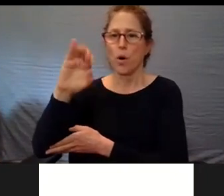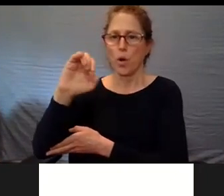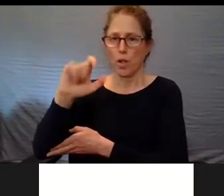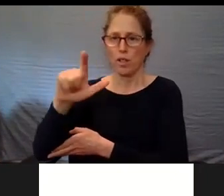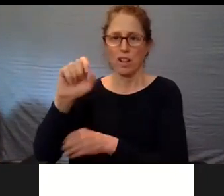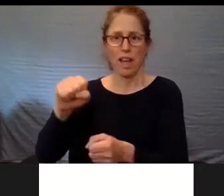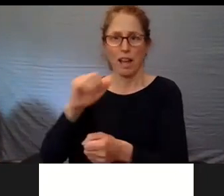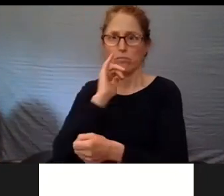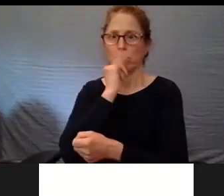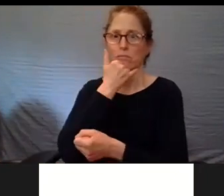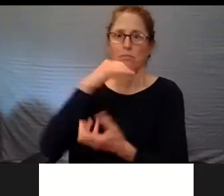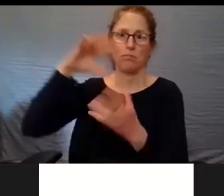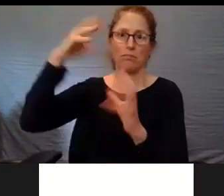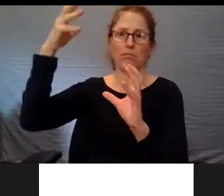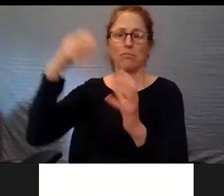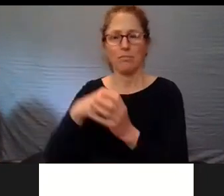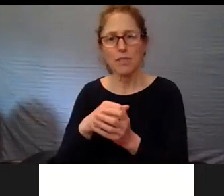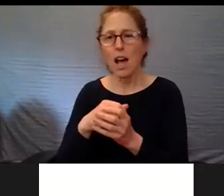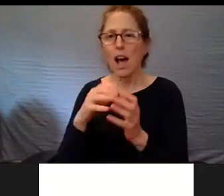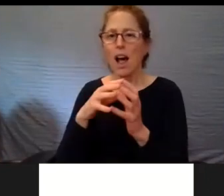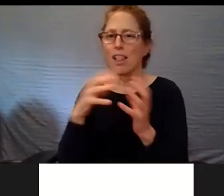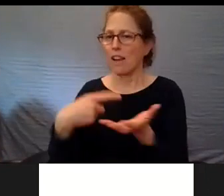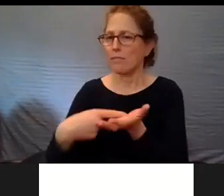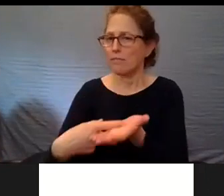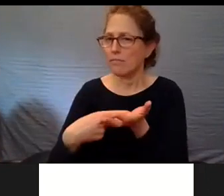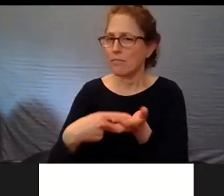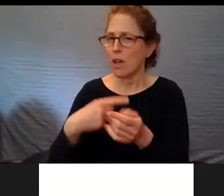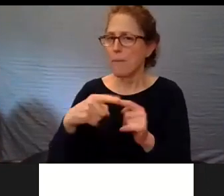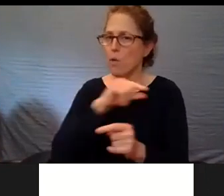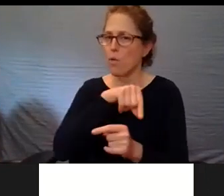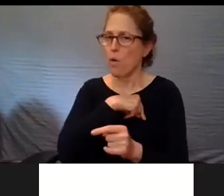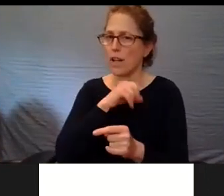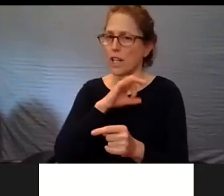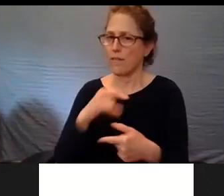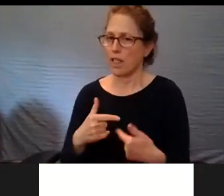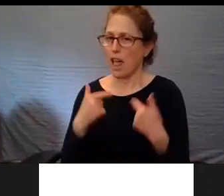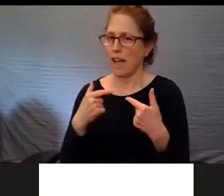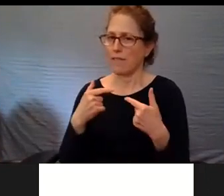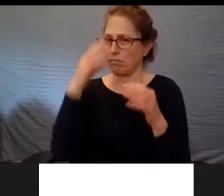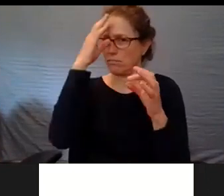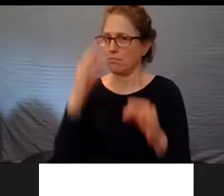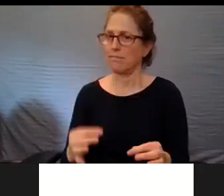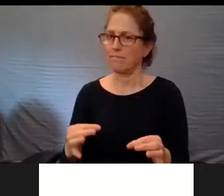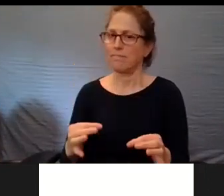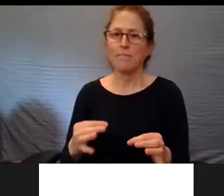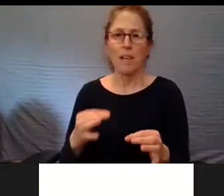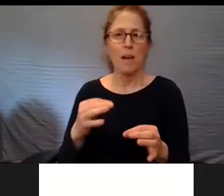There's been a lot of talk about quality of life judgments being part of triage protocols.